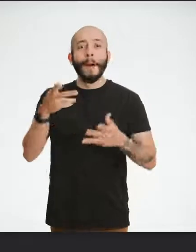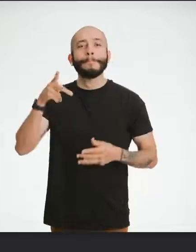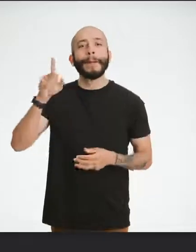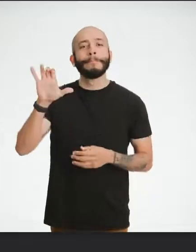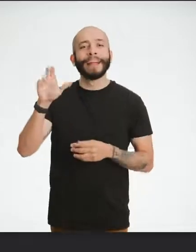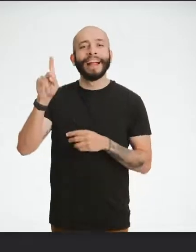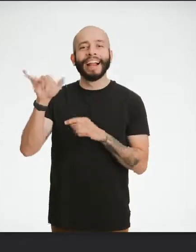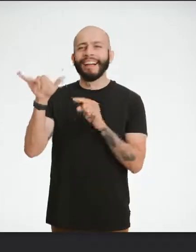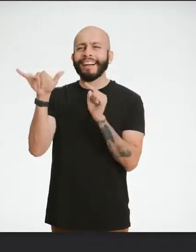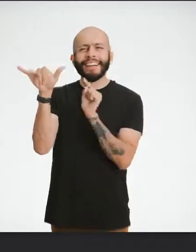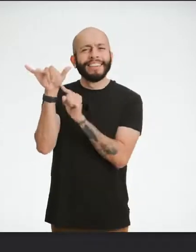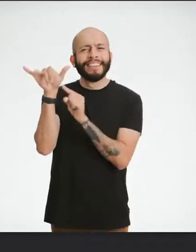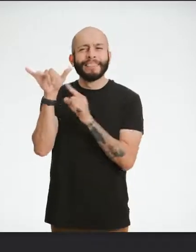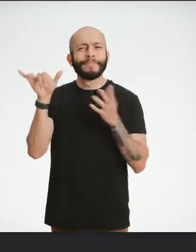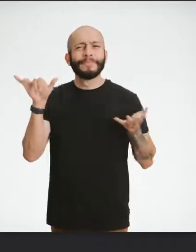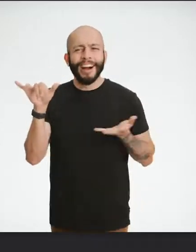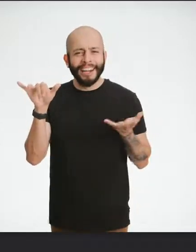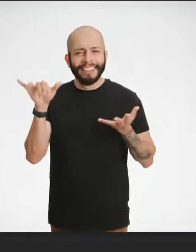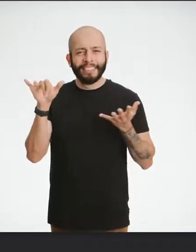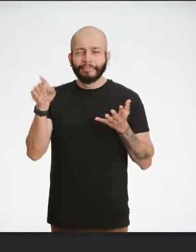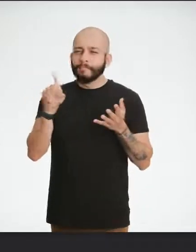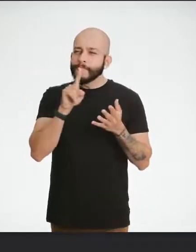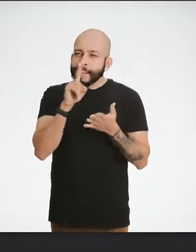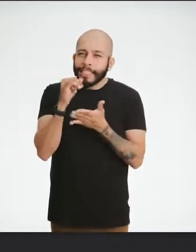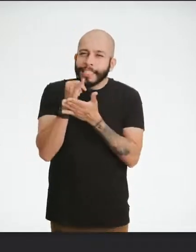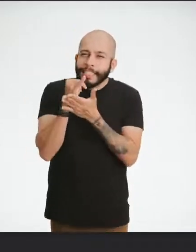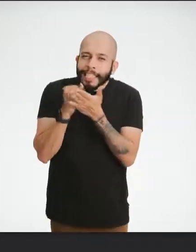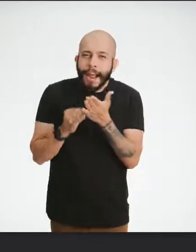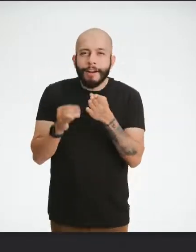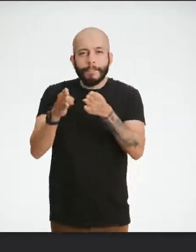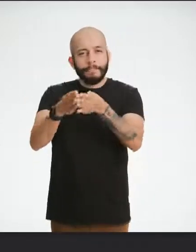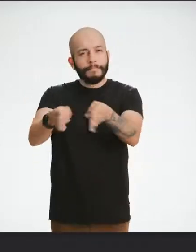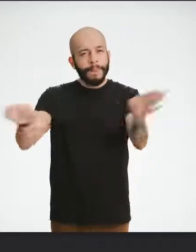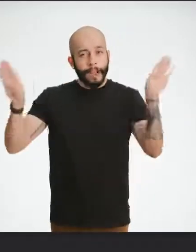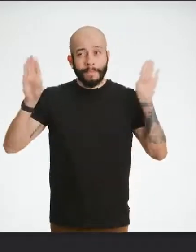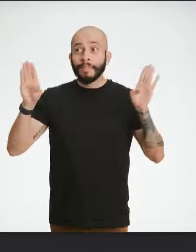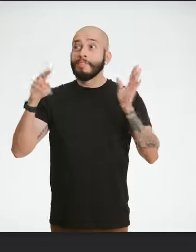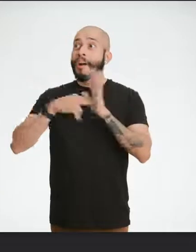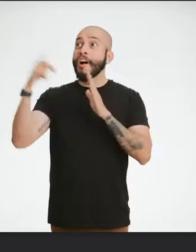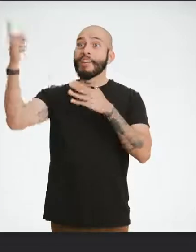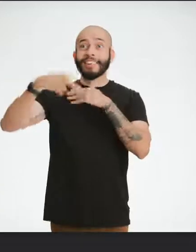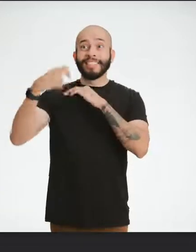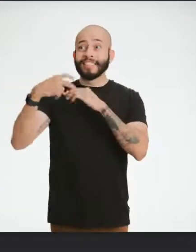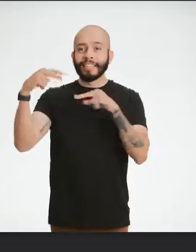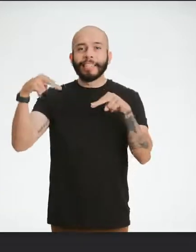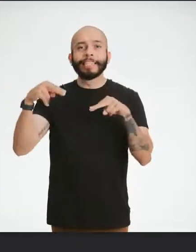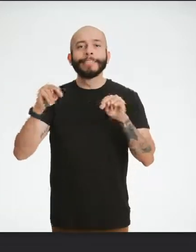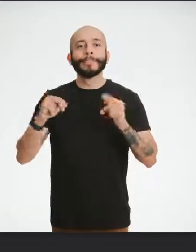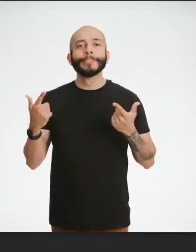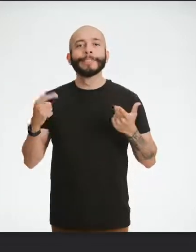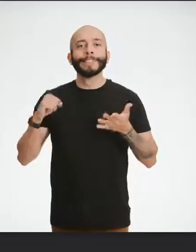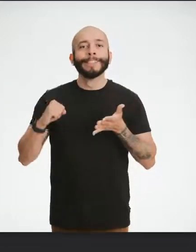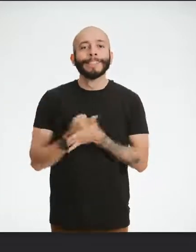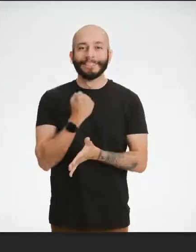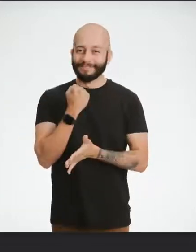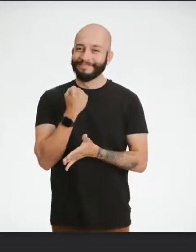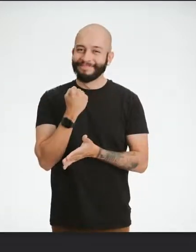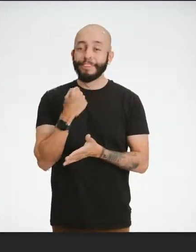keeps only a public key. Public keys are designed to be truly public, and not at all valuable to hackers.